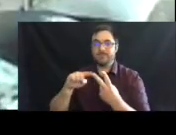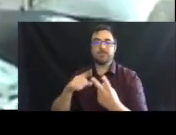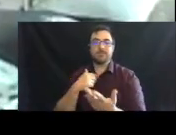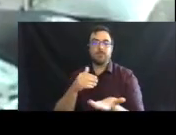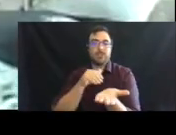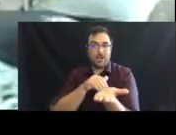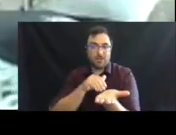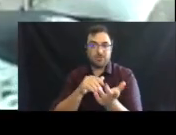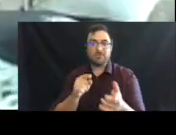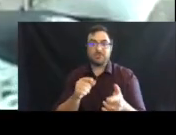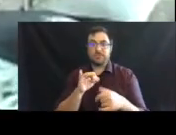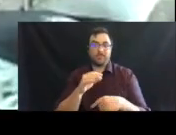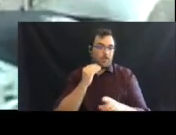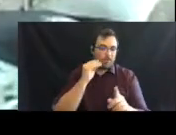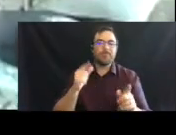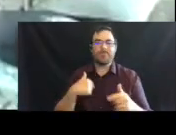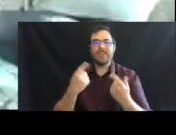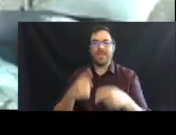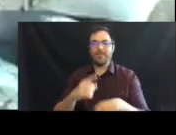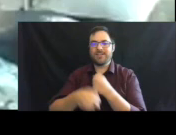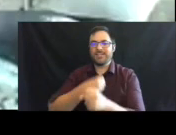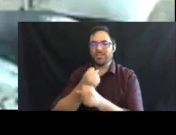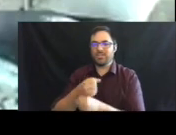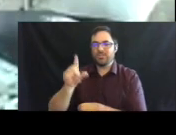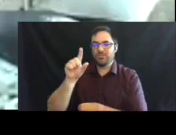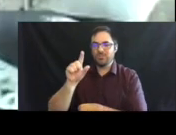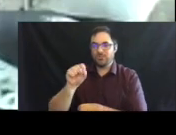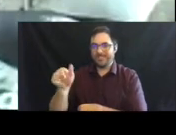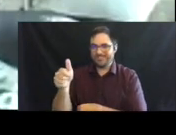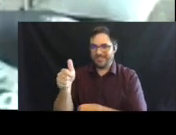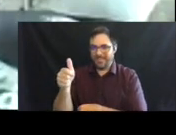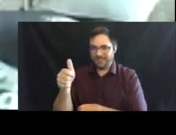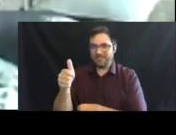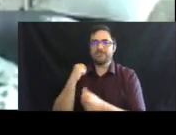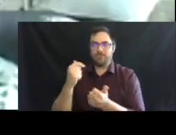So that happened in 2010 and really increased our scope to assuring that infants were not